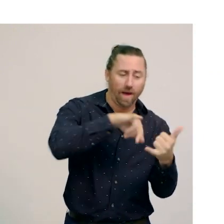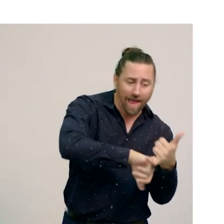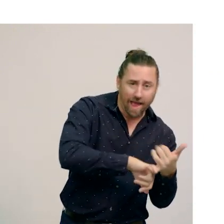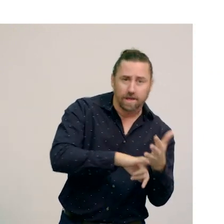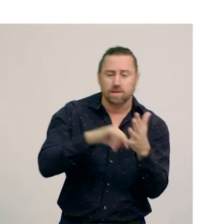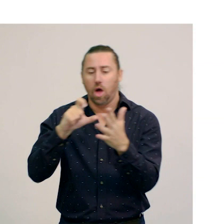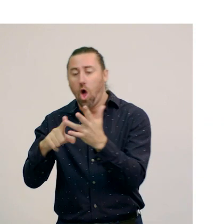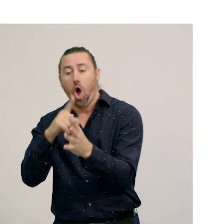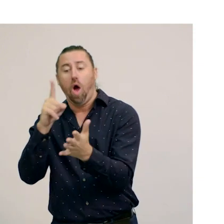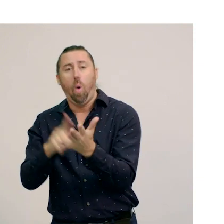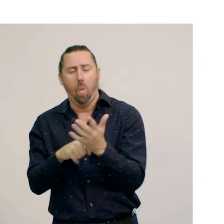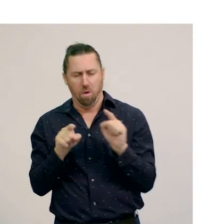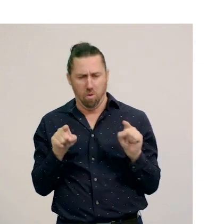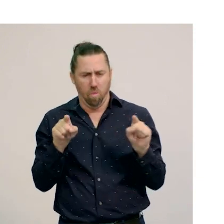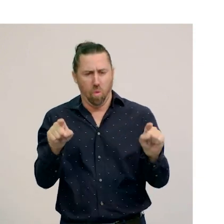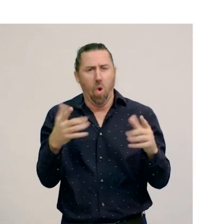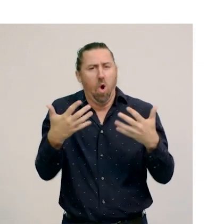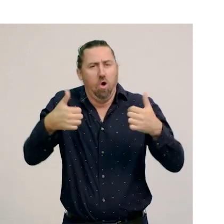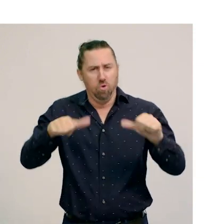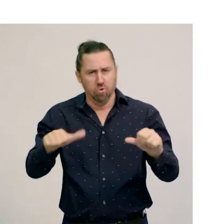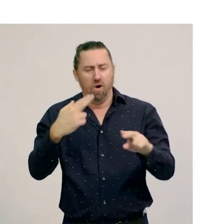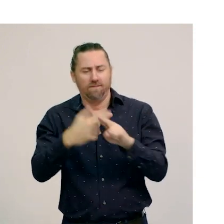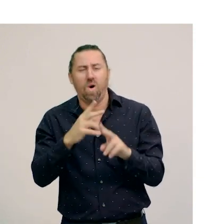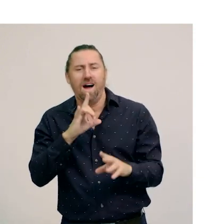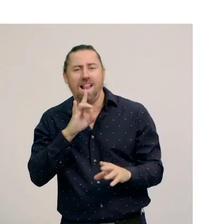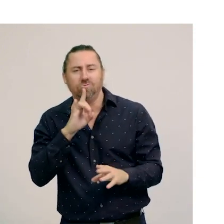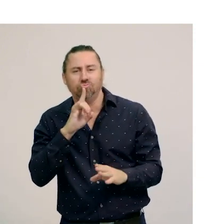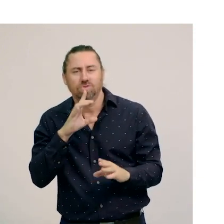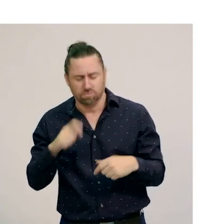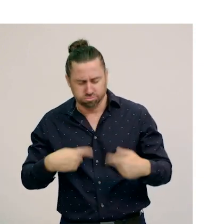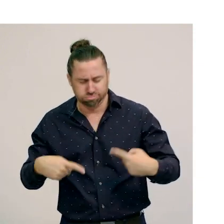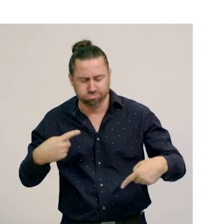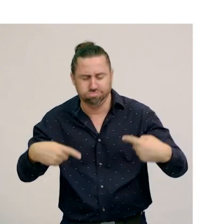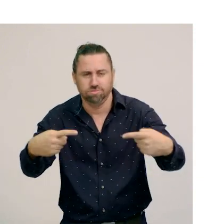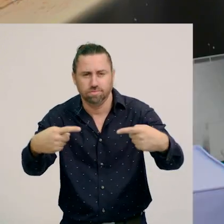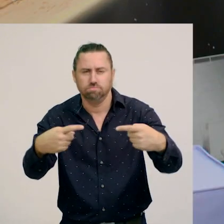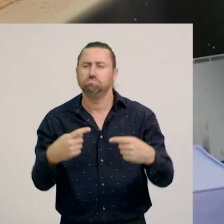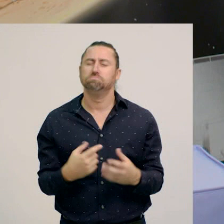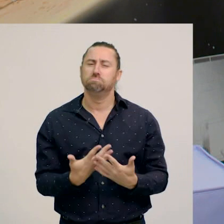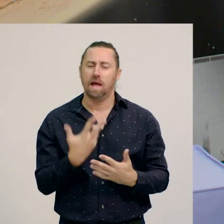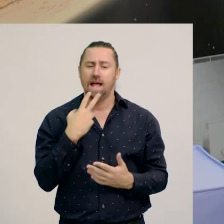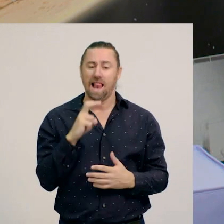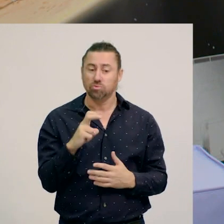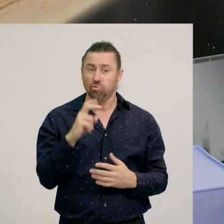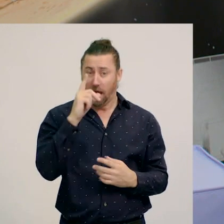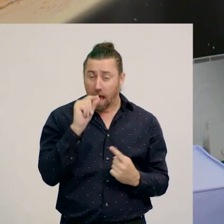tend to be used to generate electricity. Now, electricity can be generated from other energy sources,